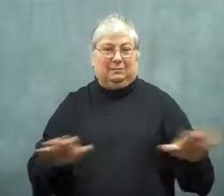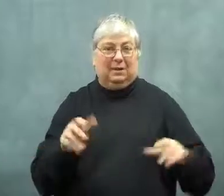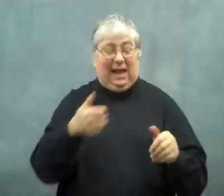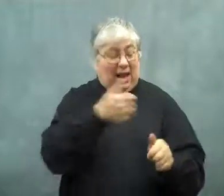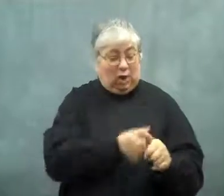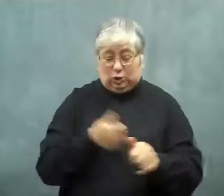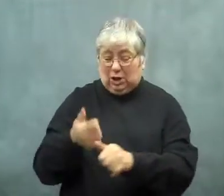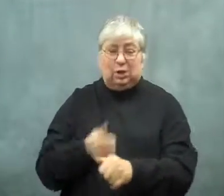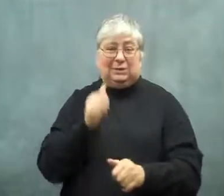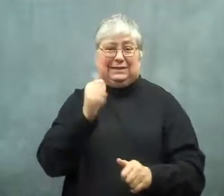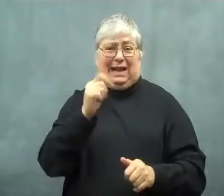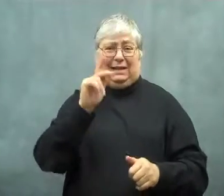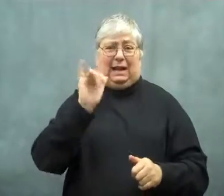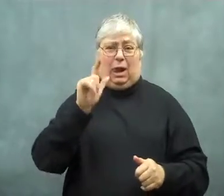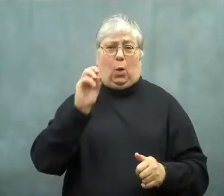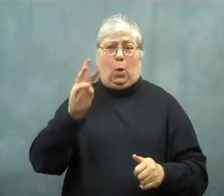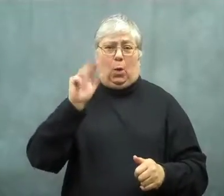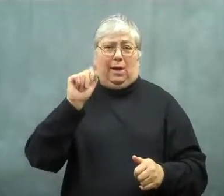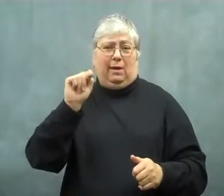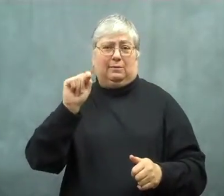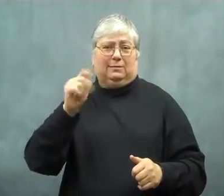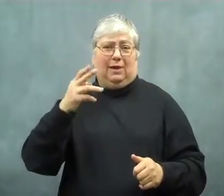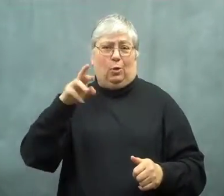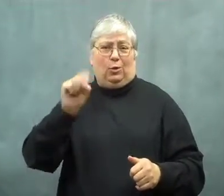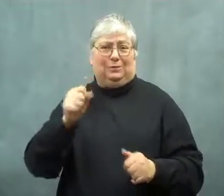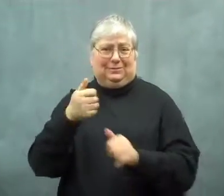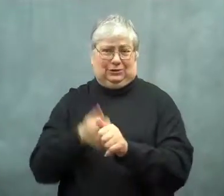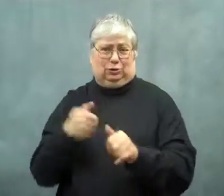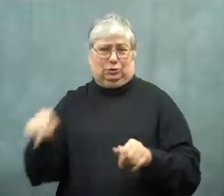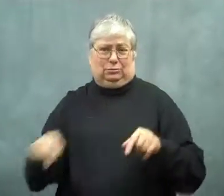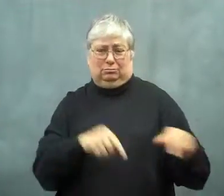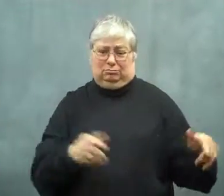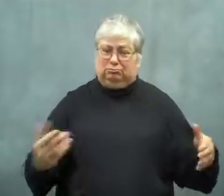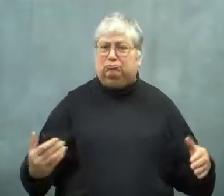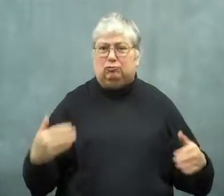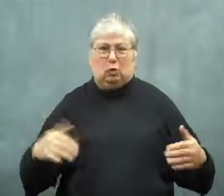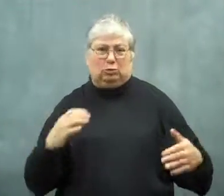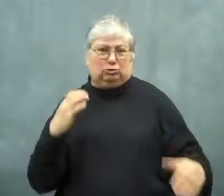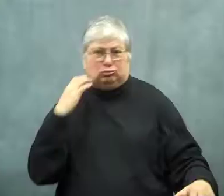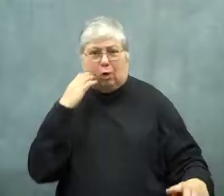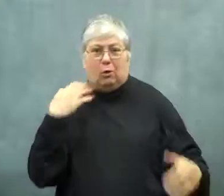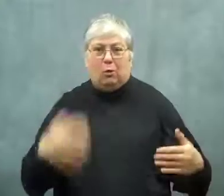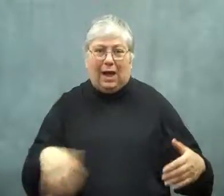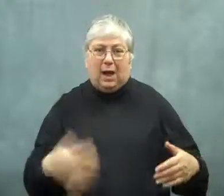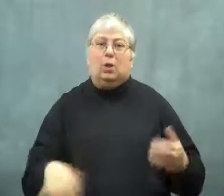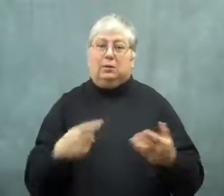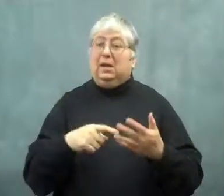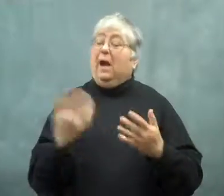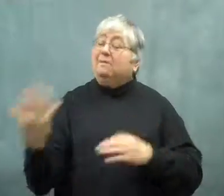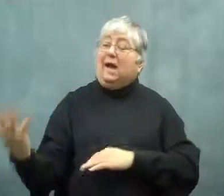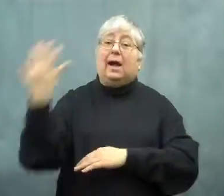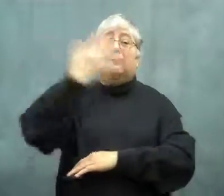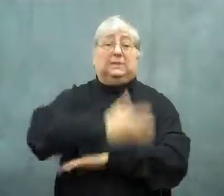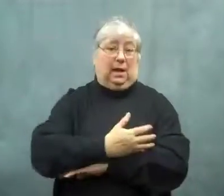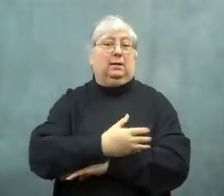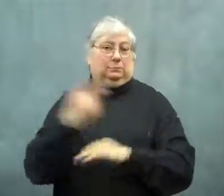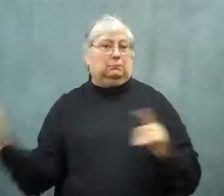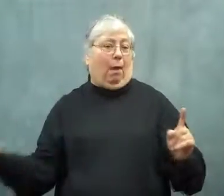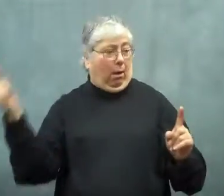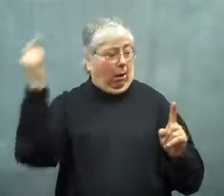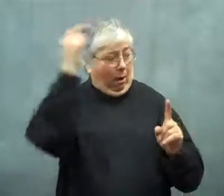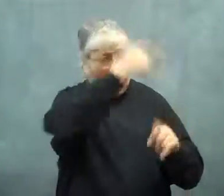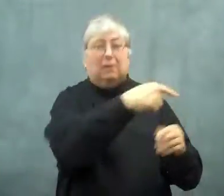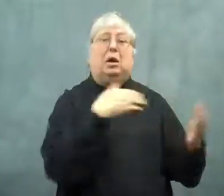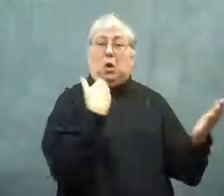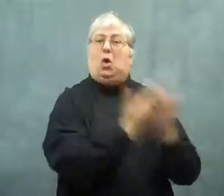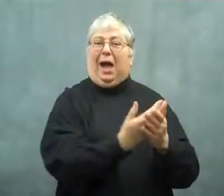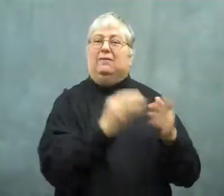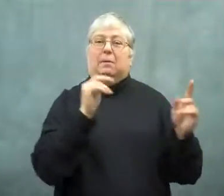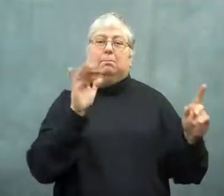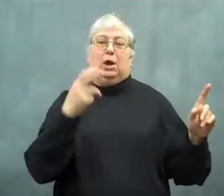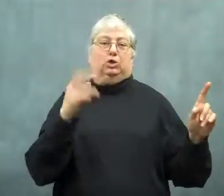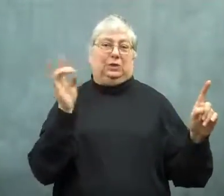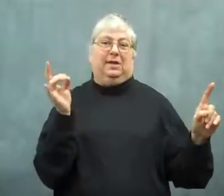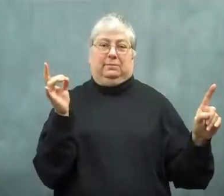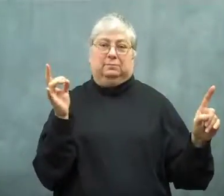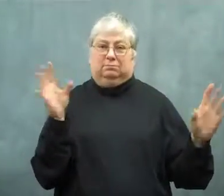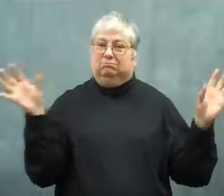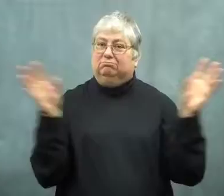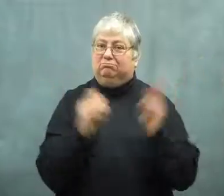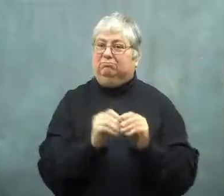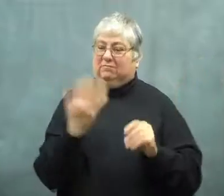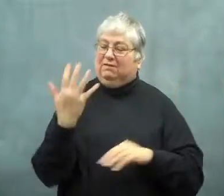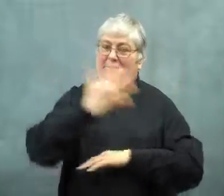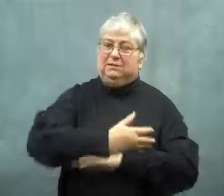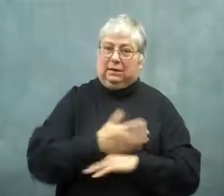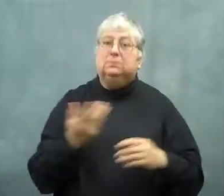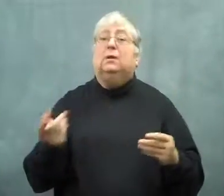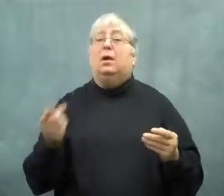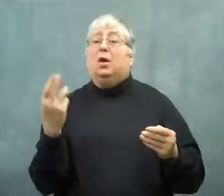Each one generated 10 kilowats of power.. quite a bit.